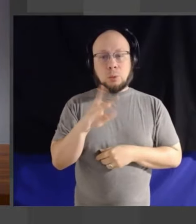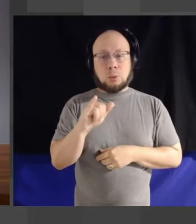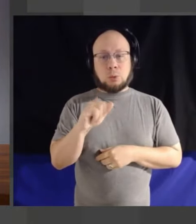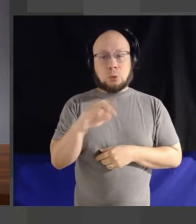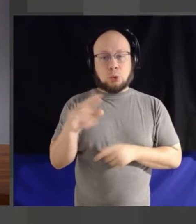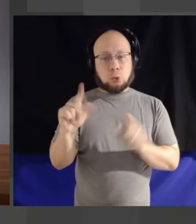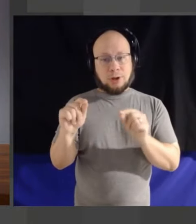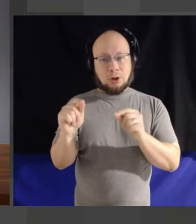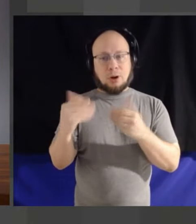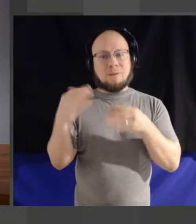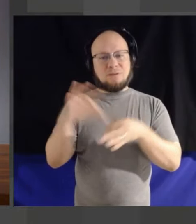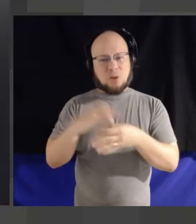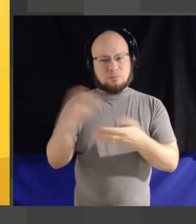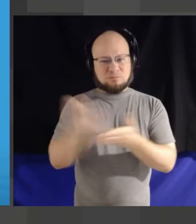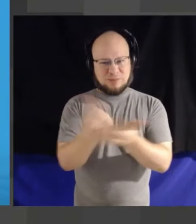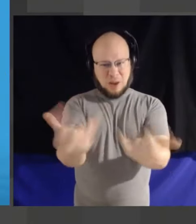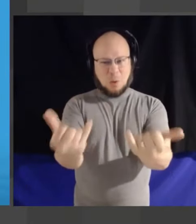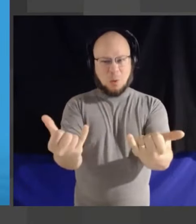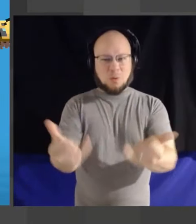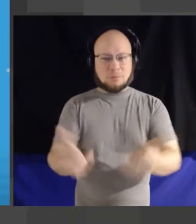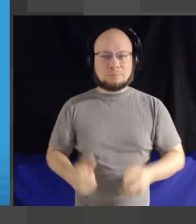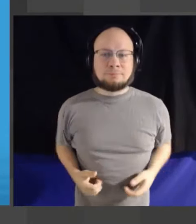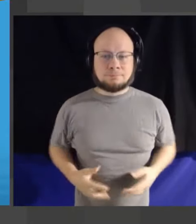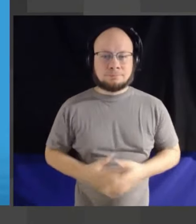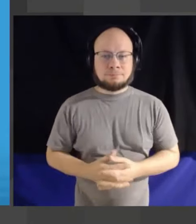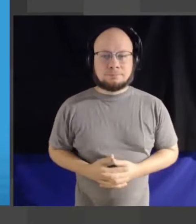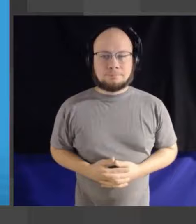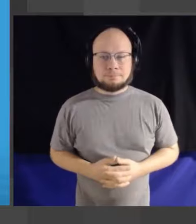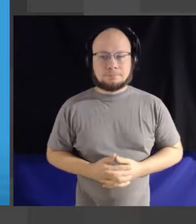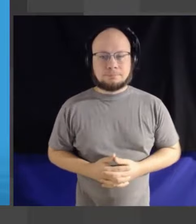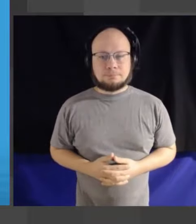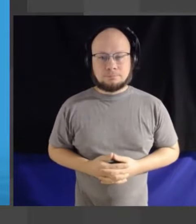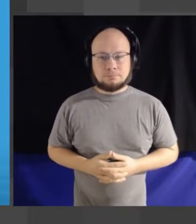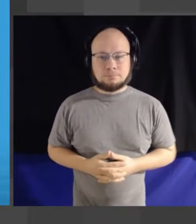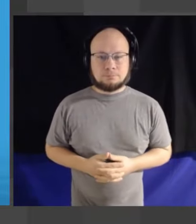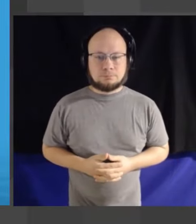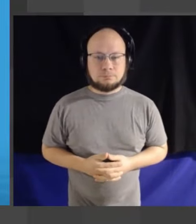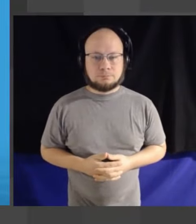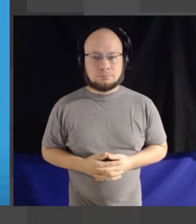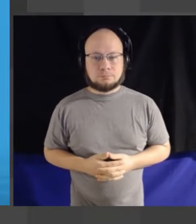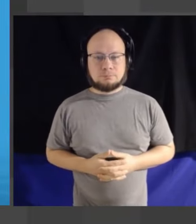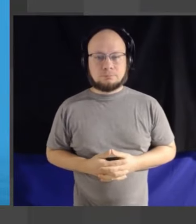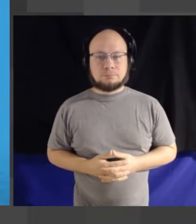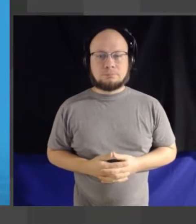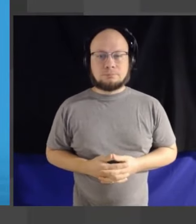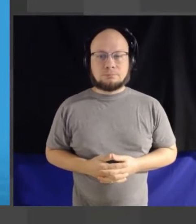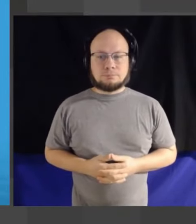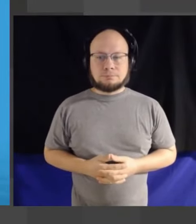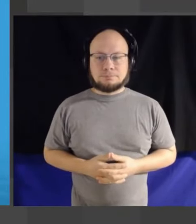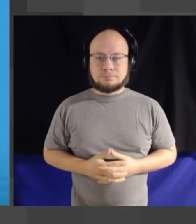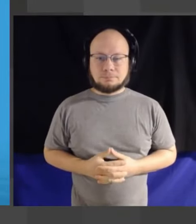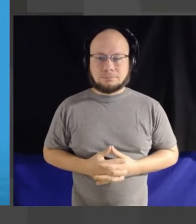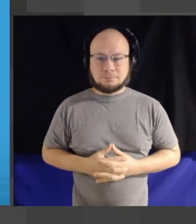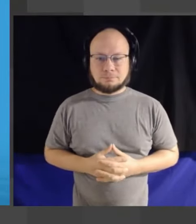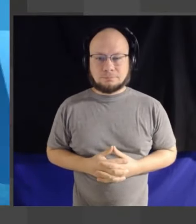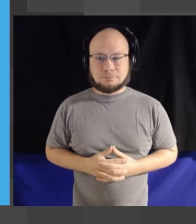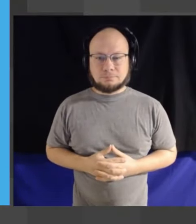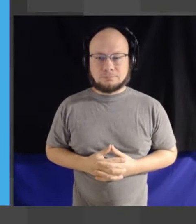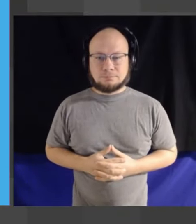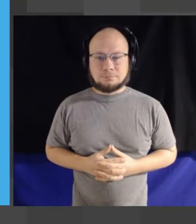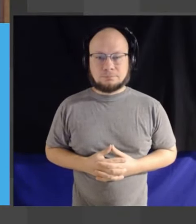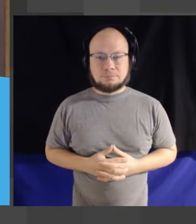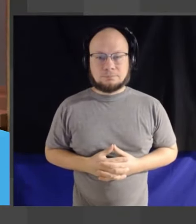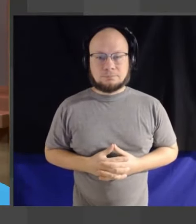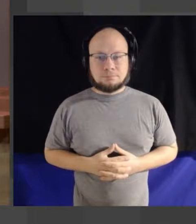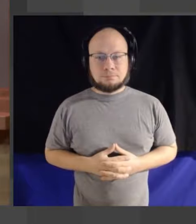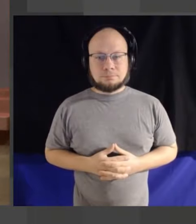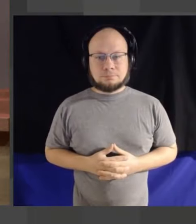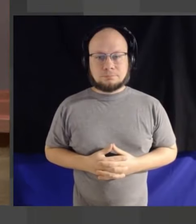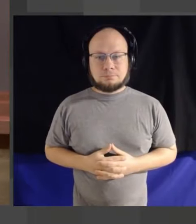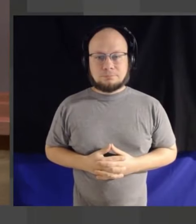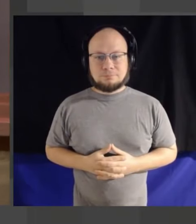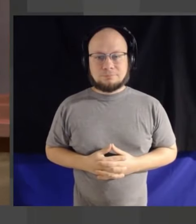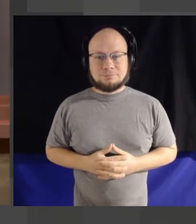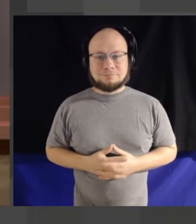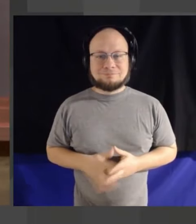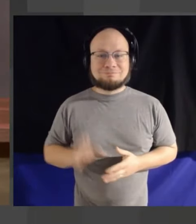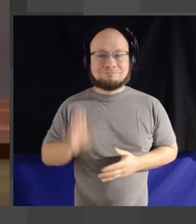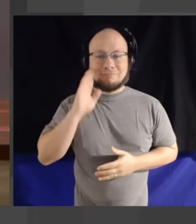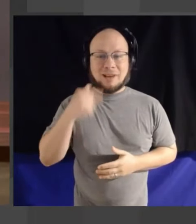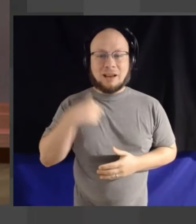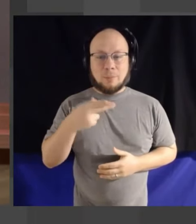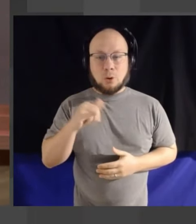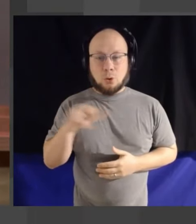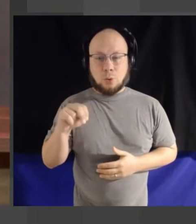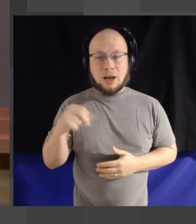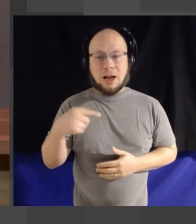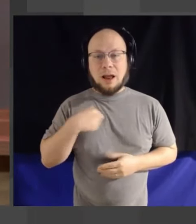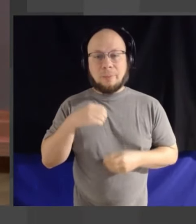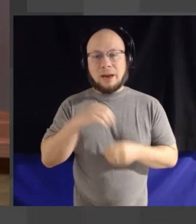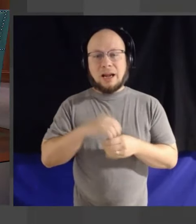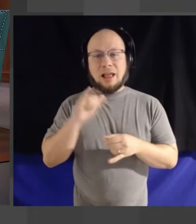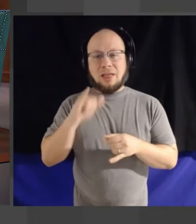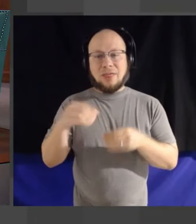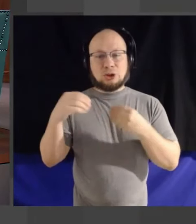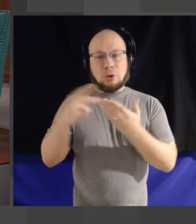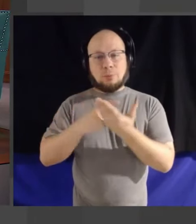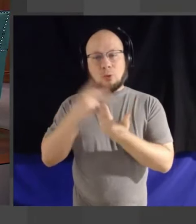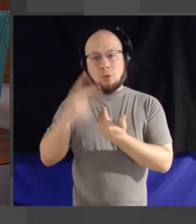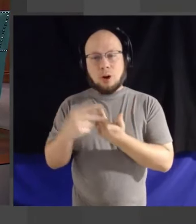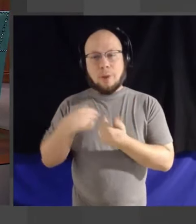SAY.